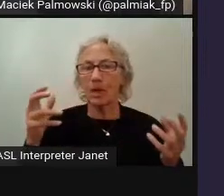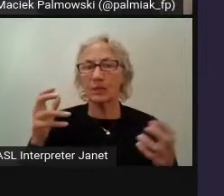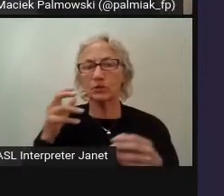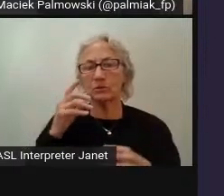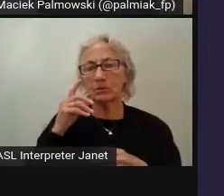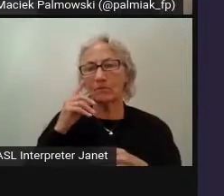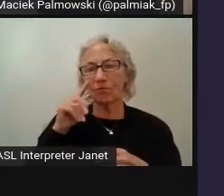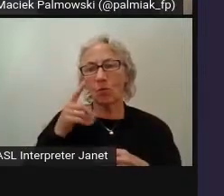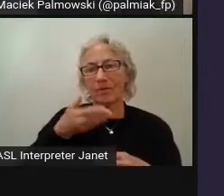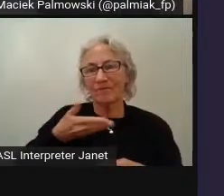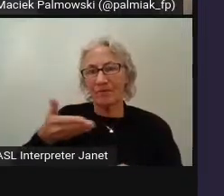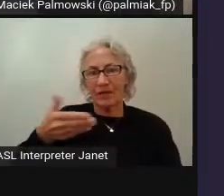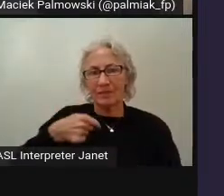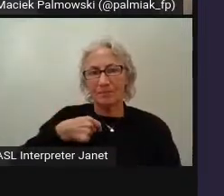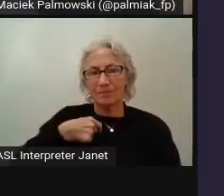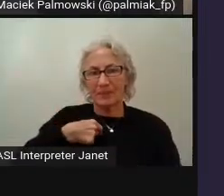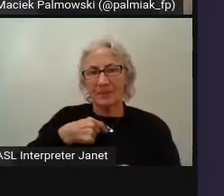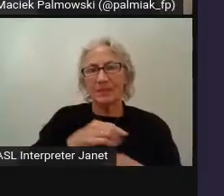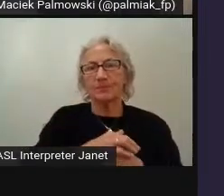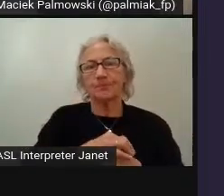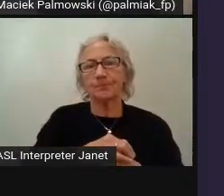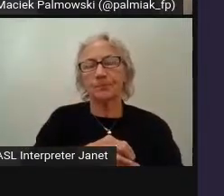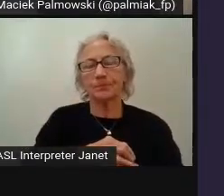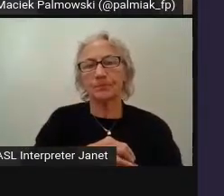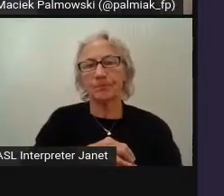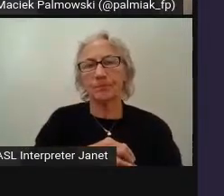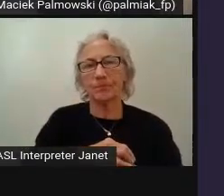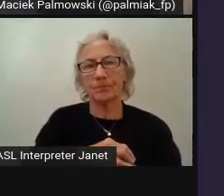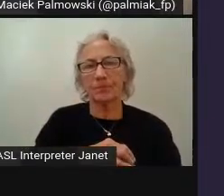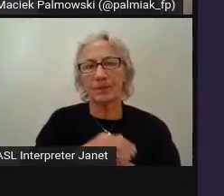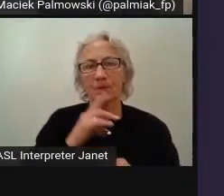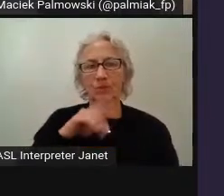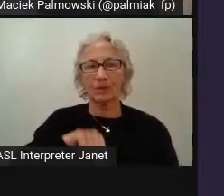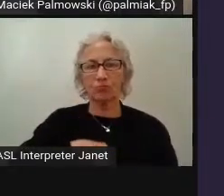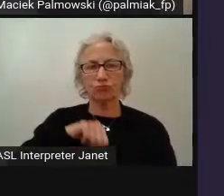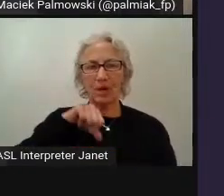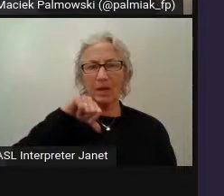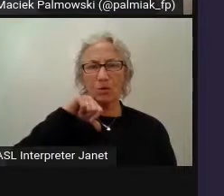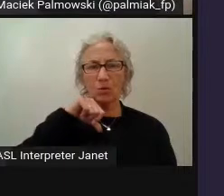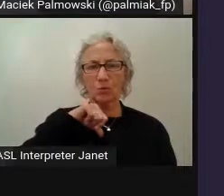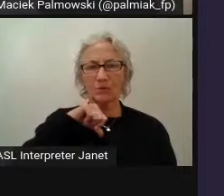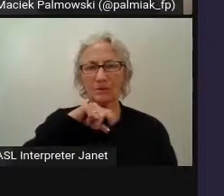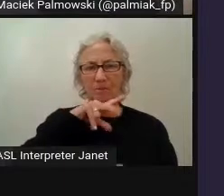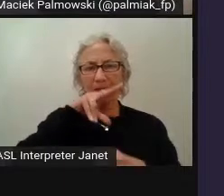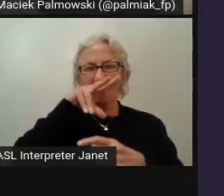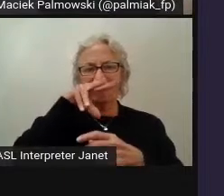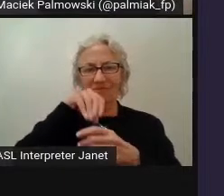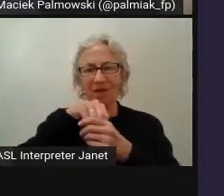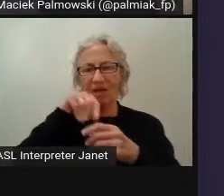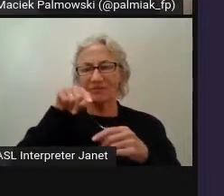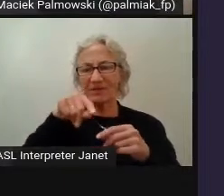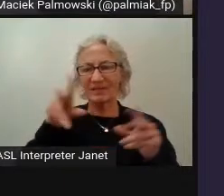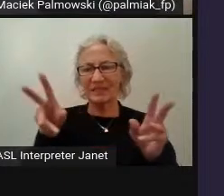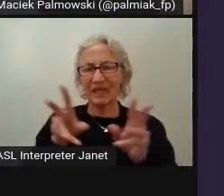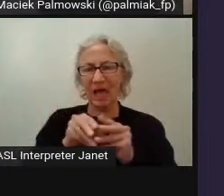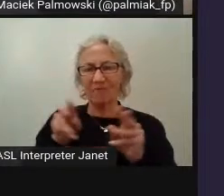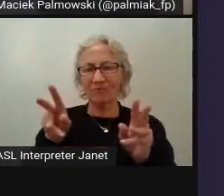Okay, so that is it. Thank you very much for having me. I am